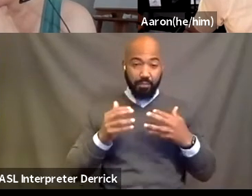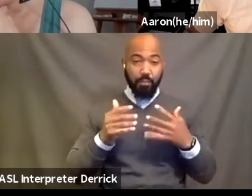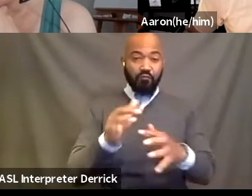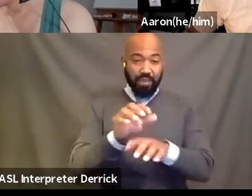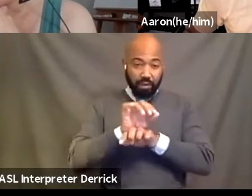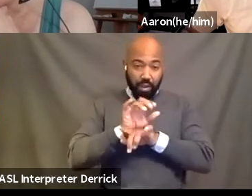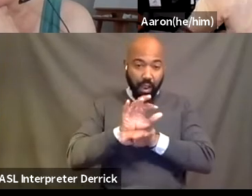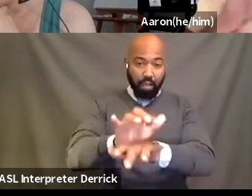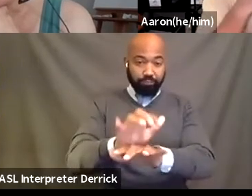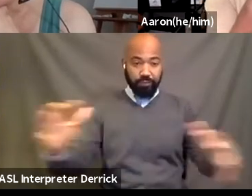Benjamin (they/them/elle): What is.